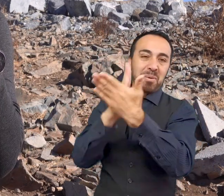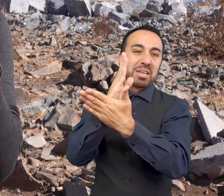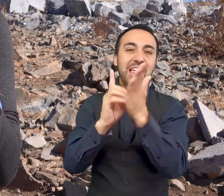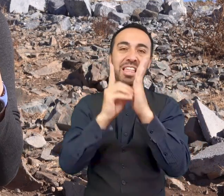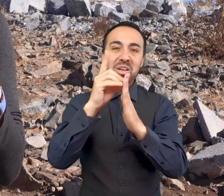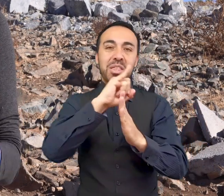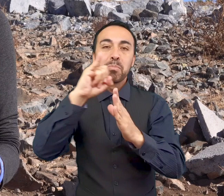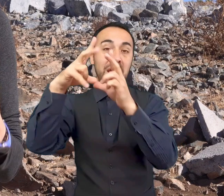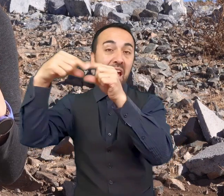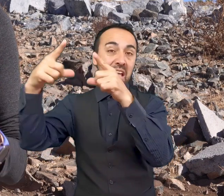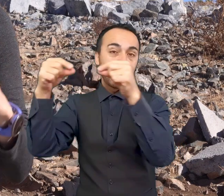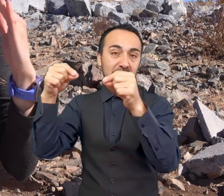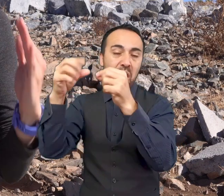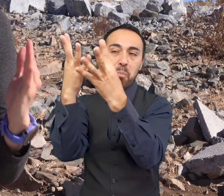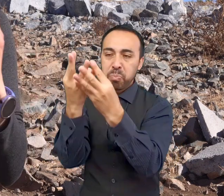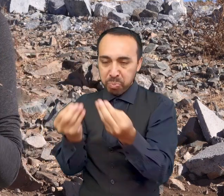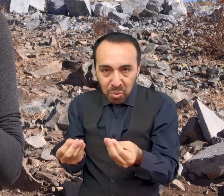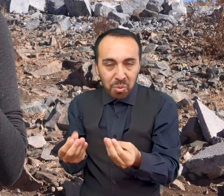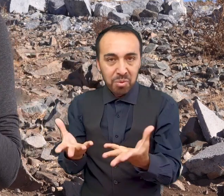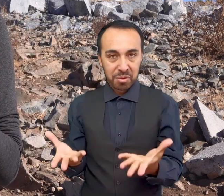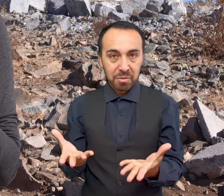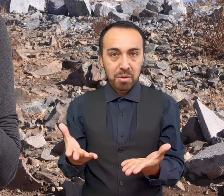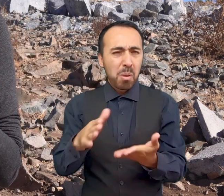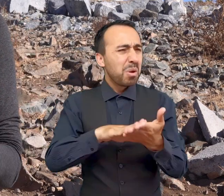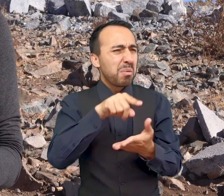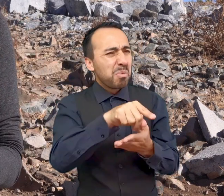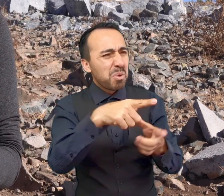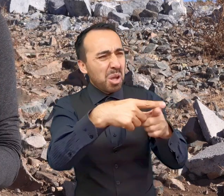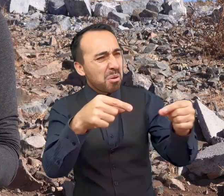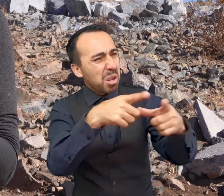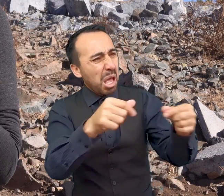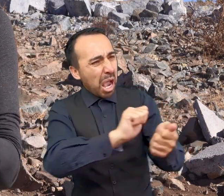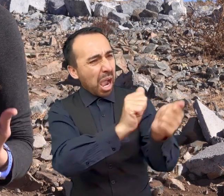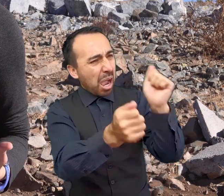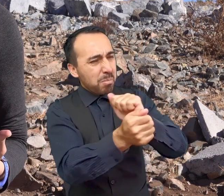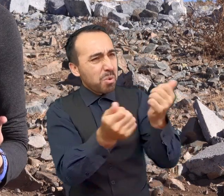The main factor that determines how a star evolves is its mass. In the fourth chapter